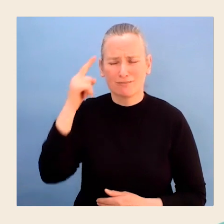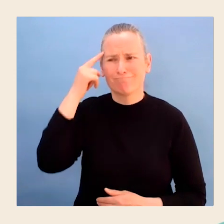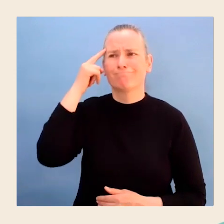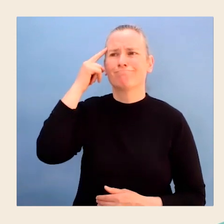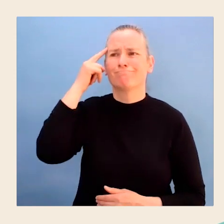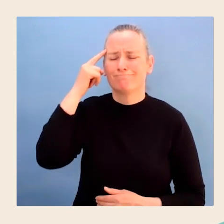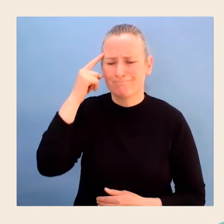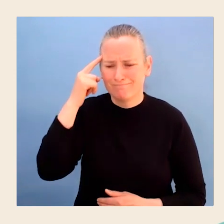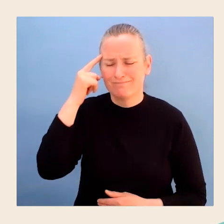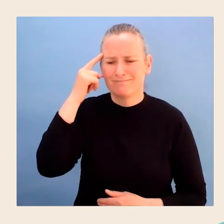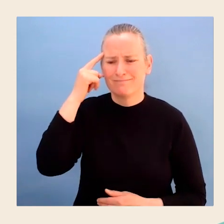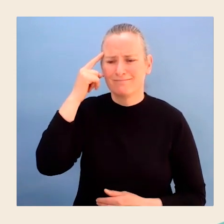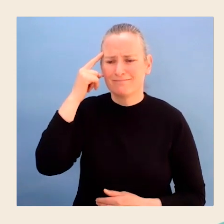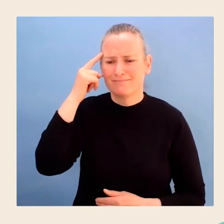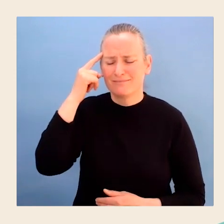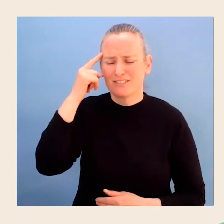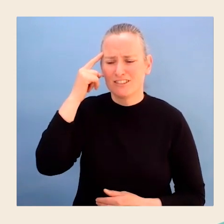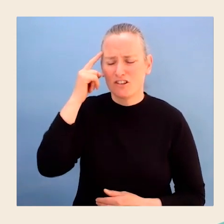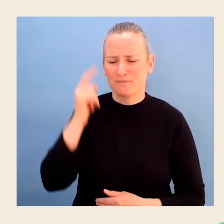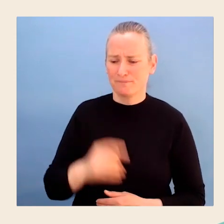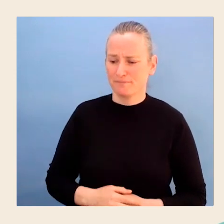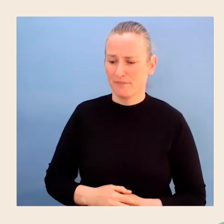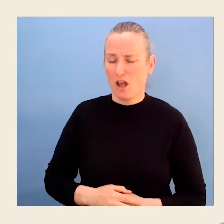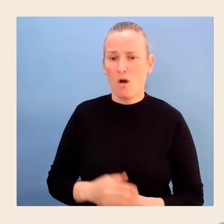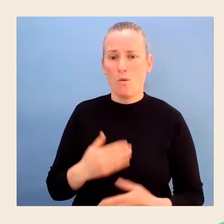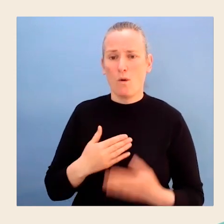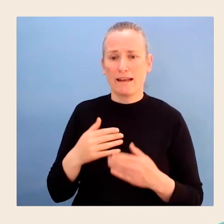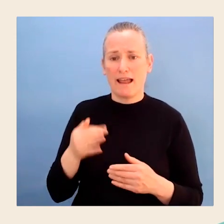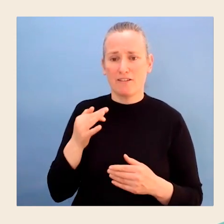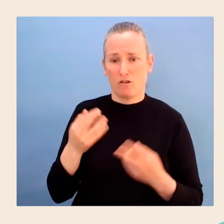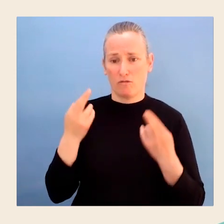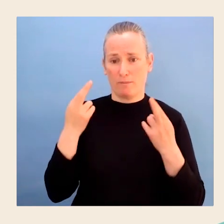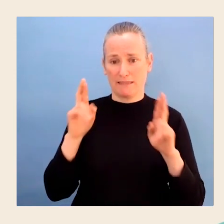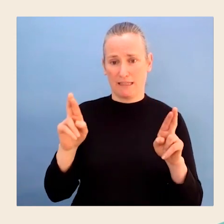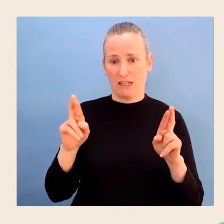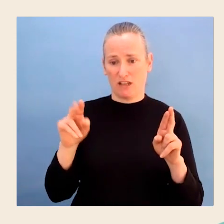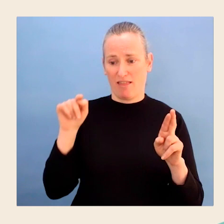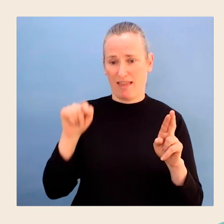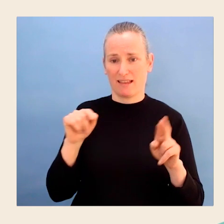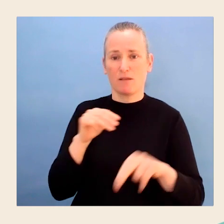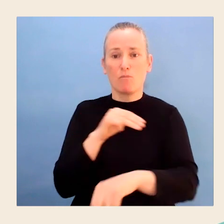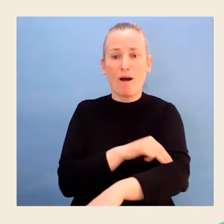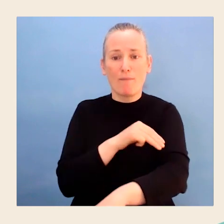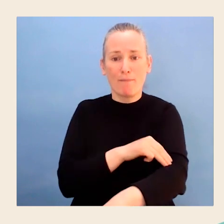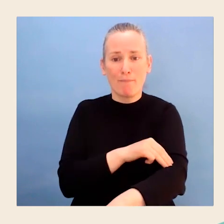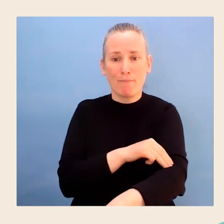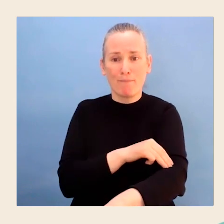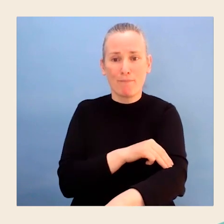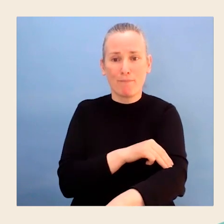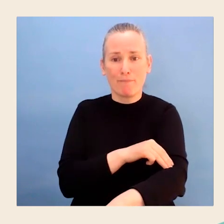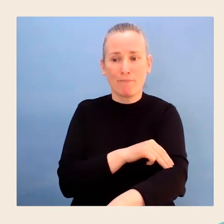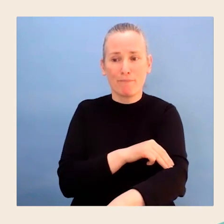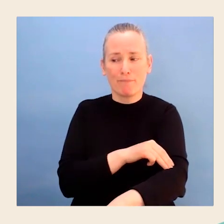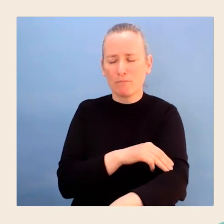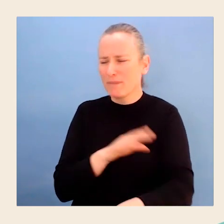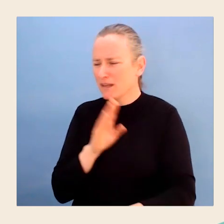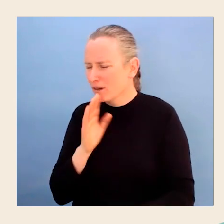What if representation is the problem, right? What do you mean? What if representation, 'cause I think,